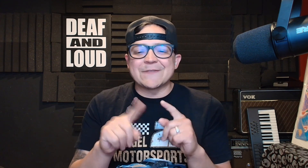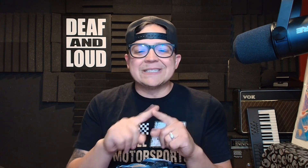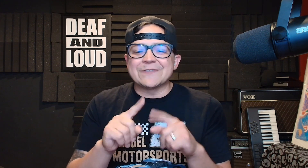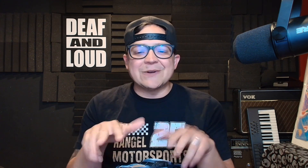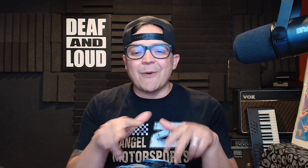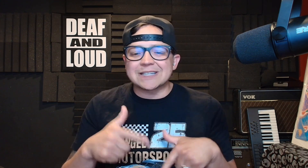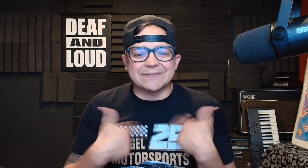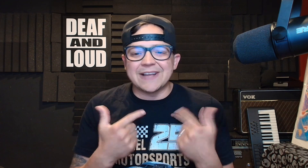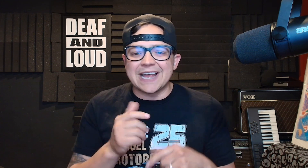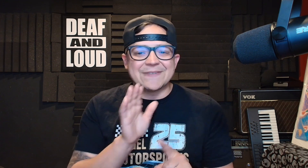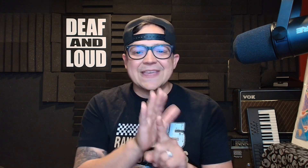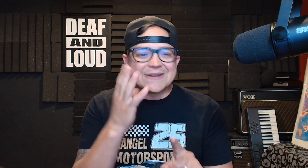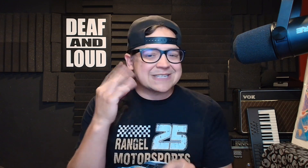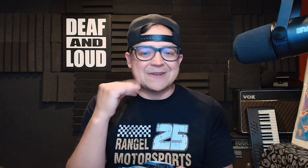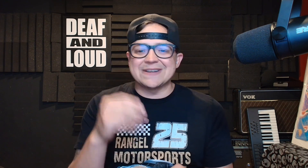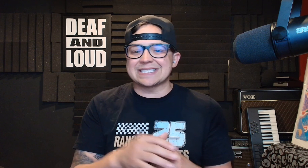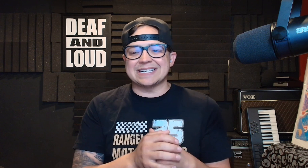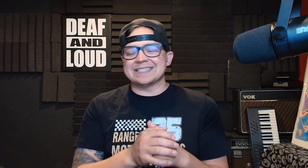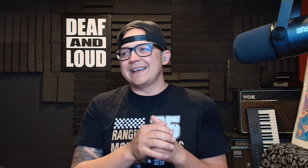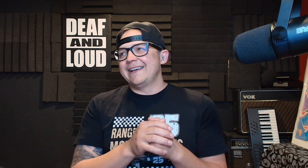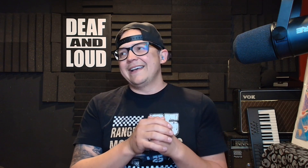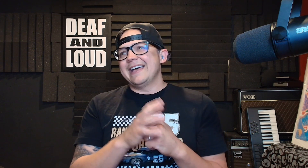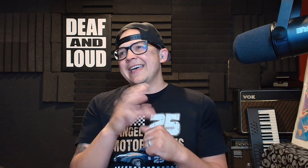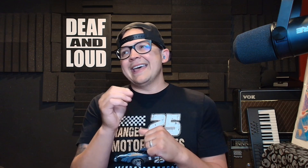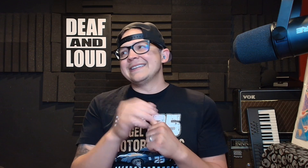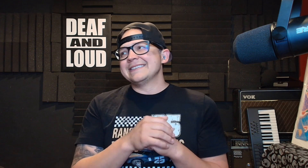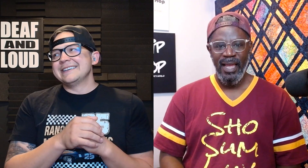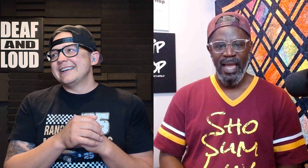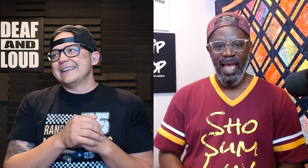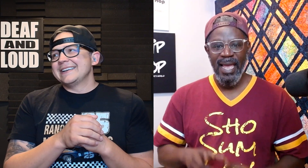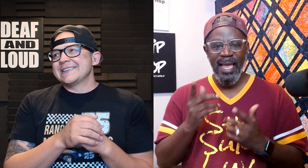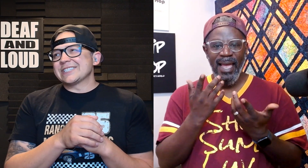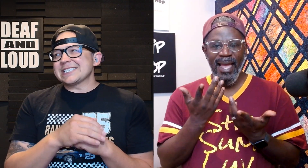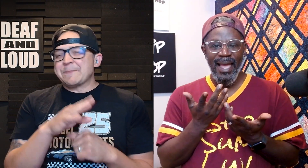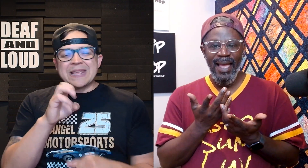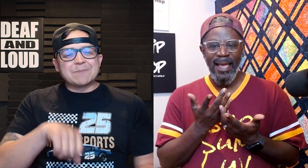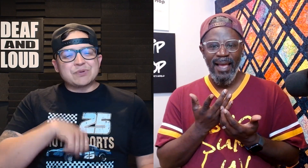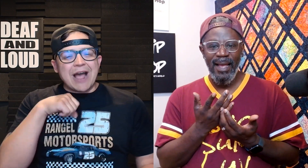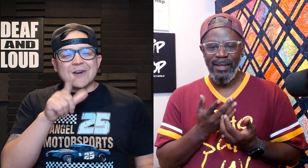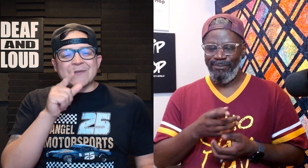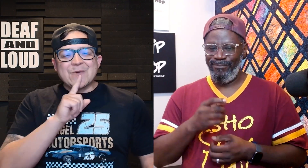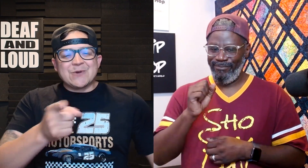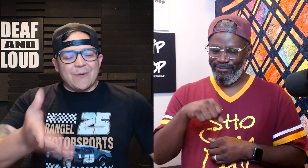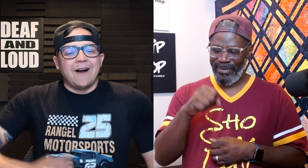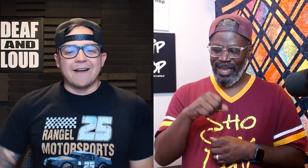from different walks of life and their experiences, and just being proud of who you are.